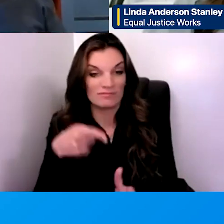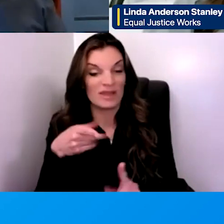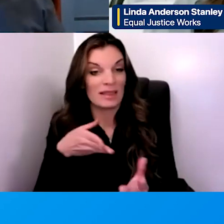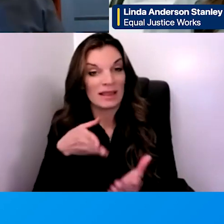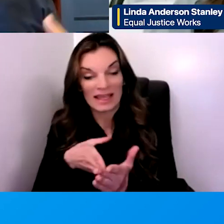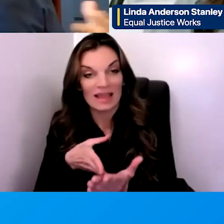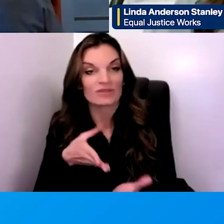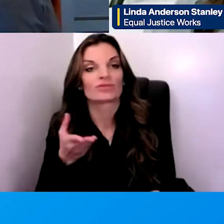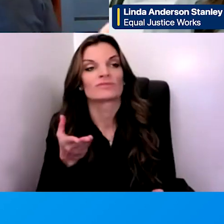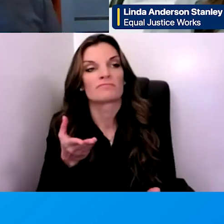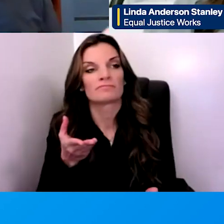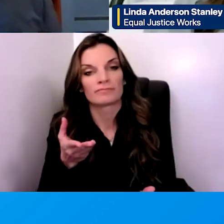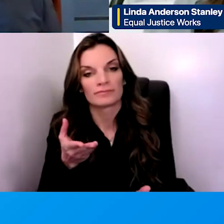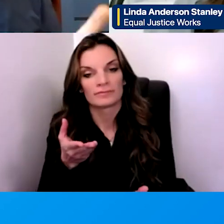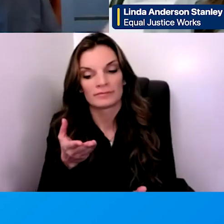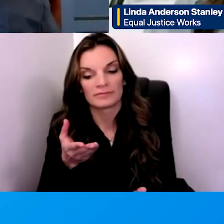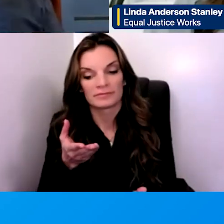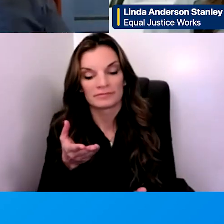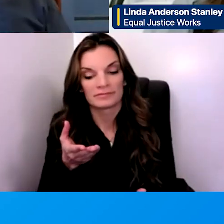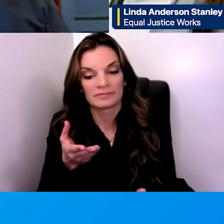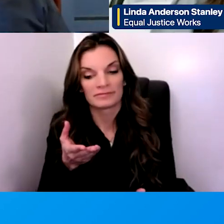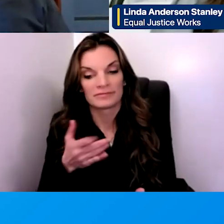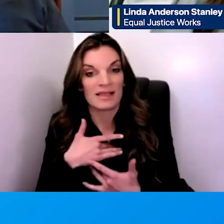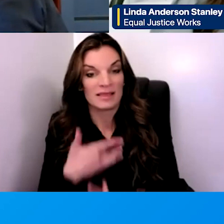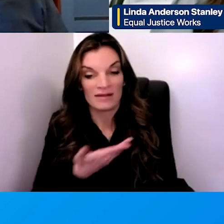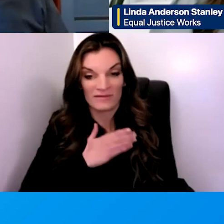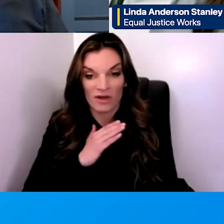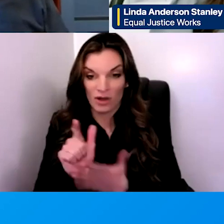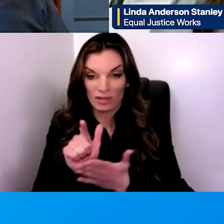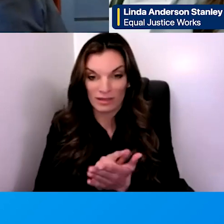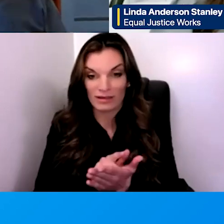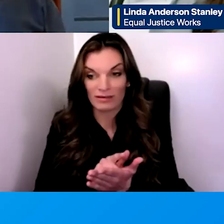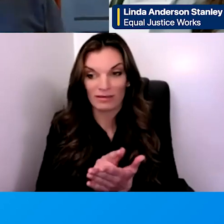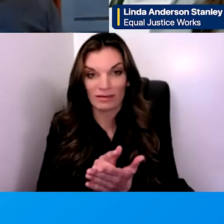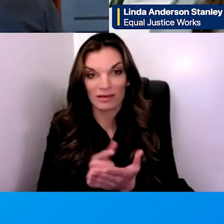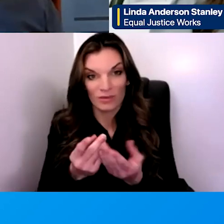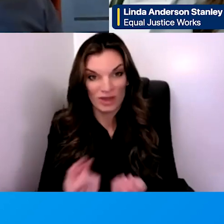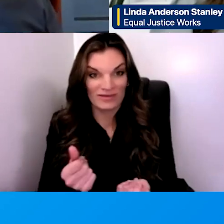suing, a lot of our legal remedies, they are reacting.